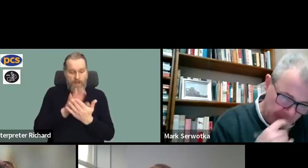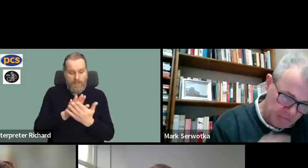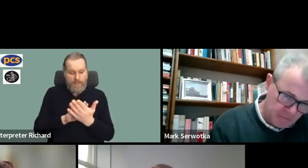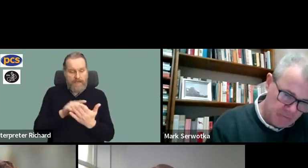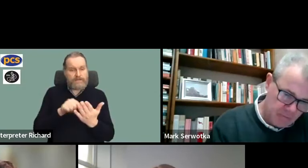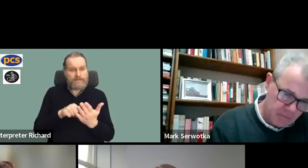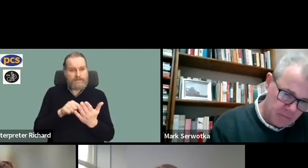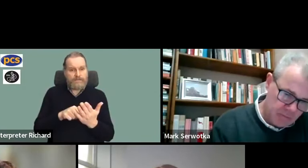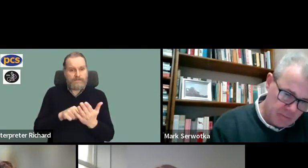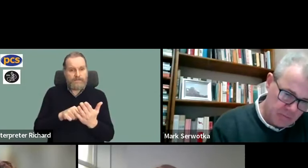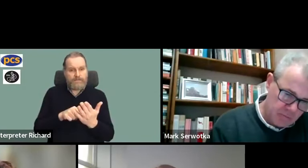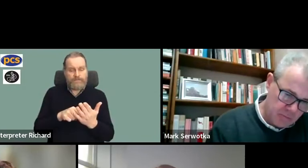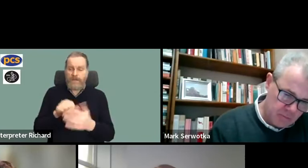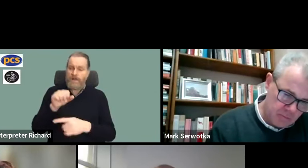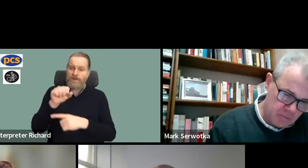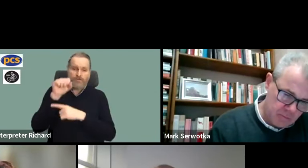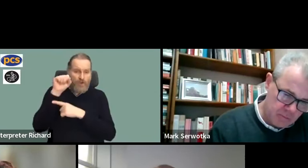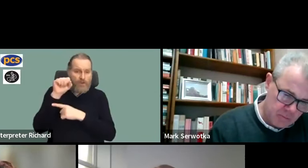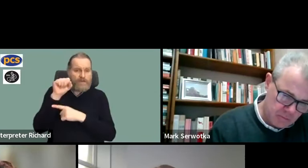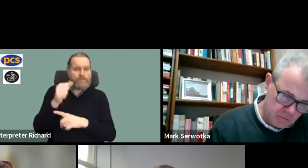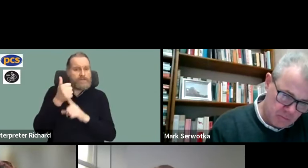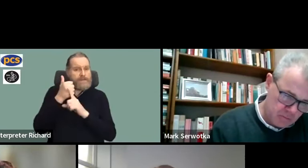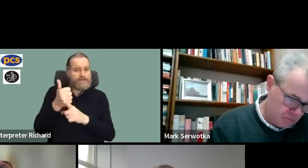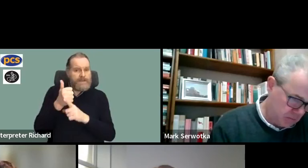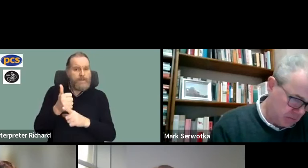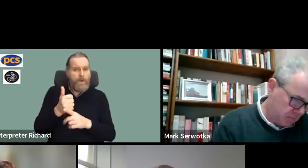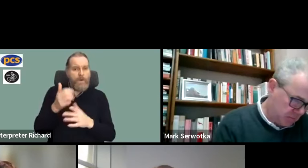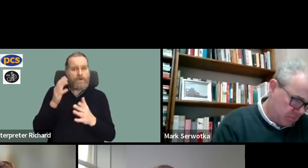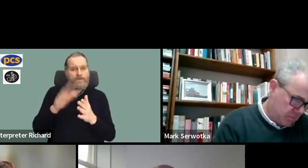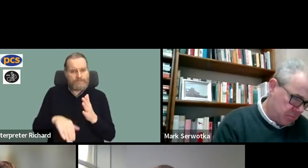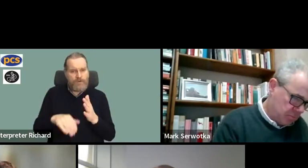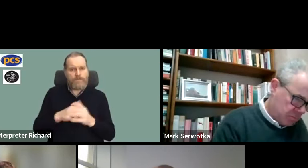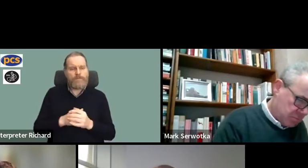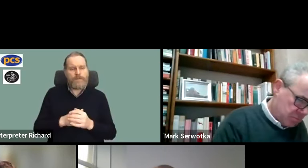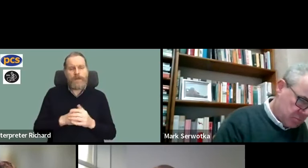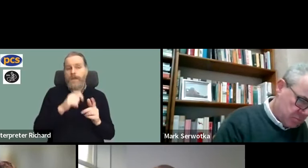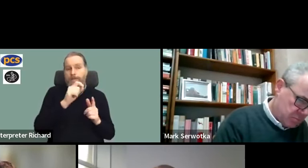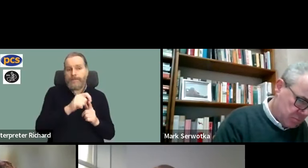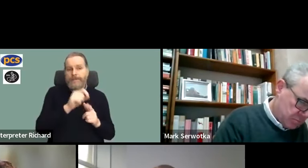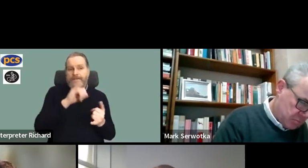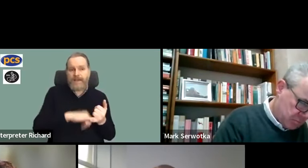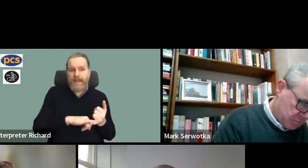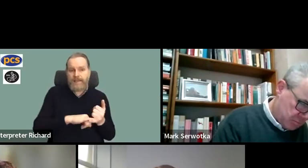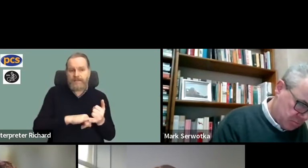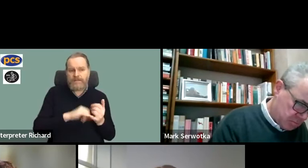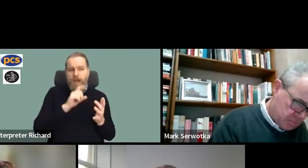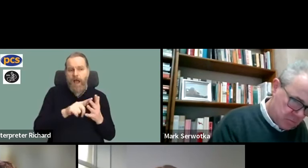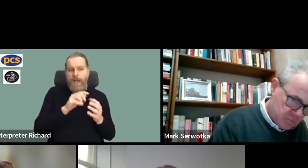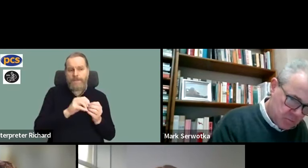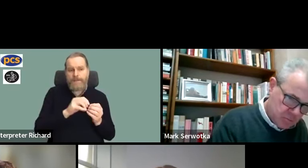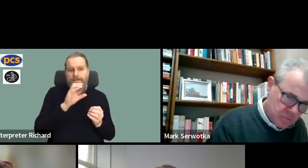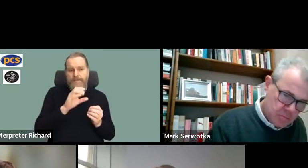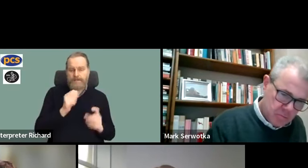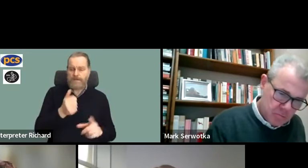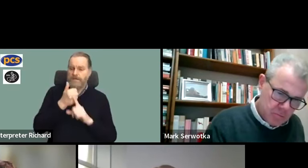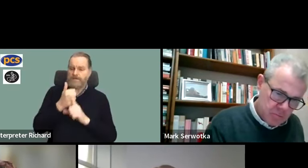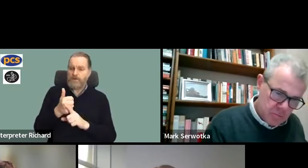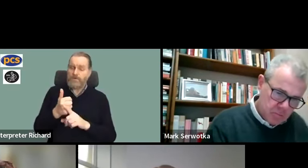in that bay we have a method, solidarity. ally shout ly shout out from Saranza shout out from out from Saranza , solidarity, and Pcs. at the solidarity, and Pcs. At the Iot say all landing the mail